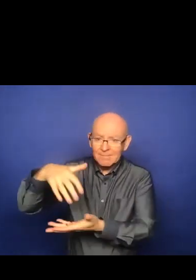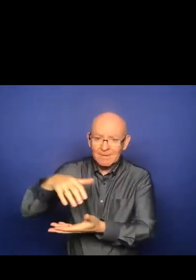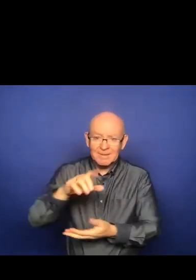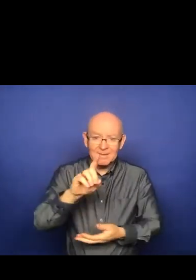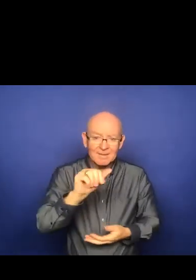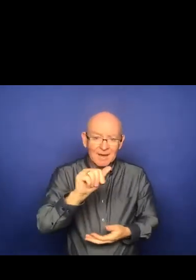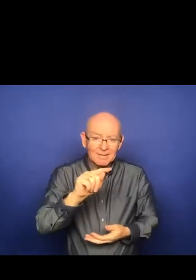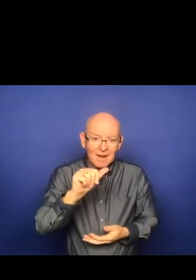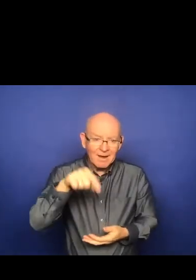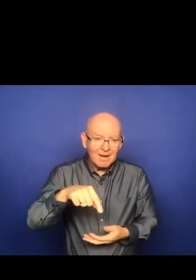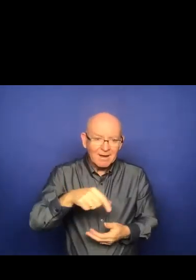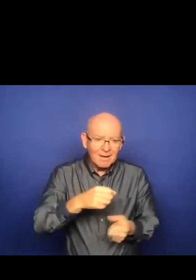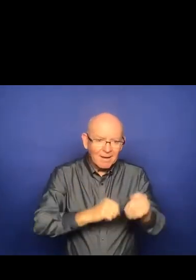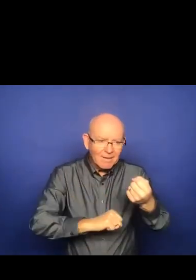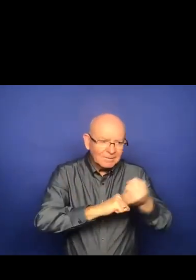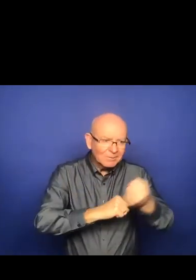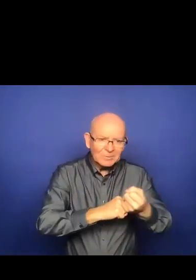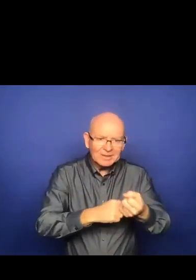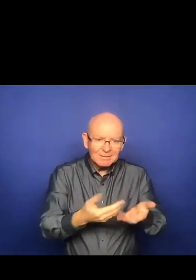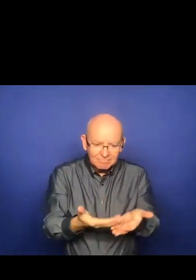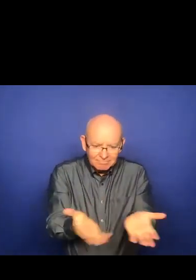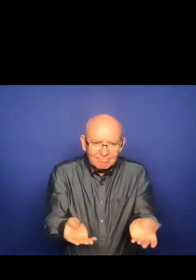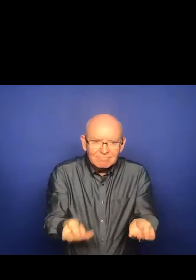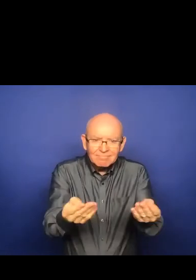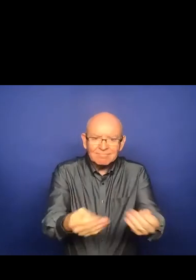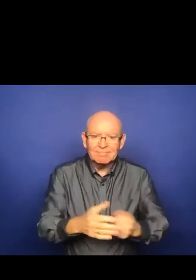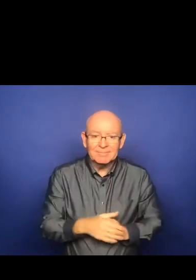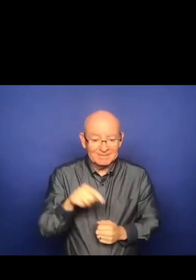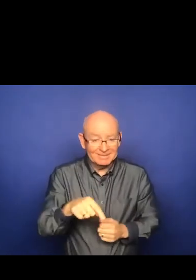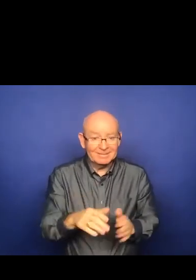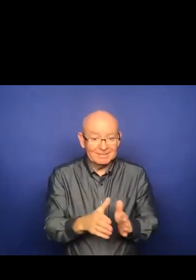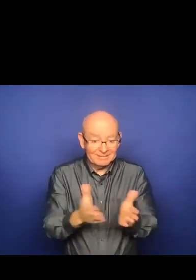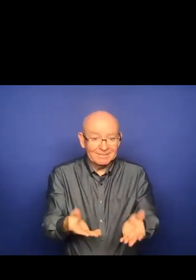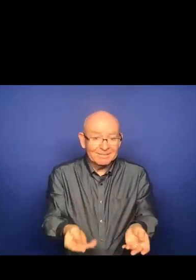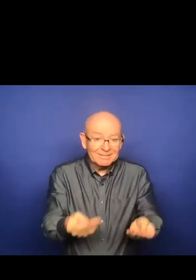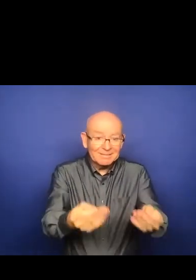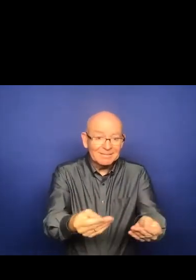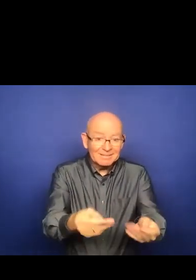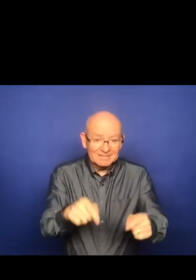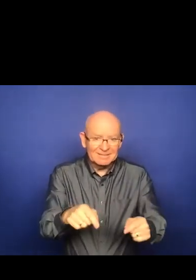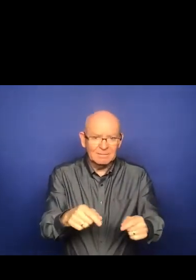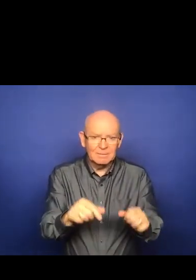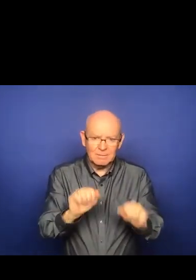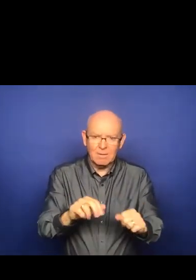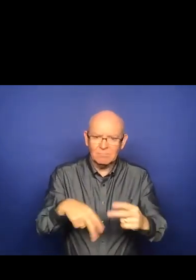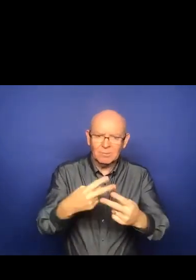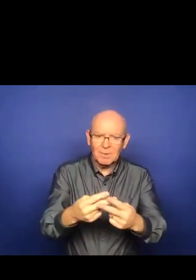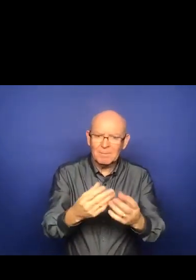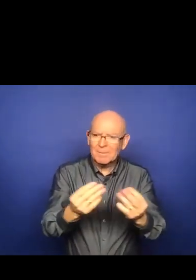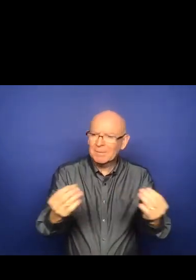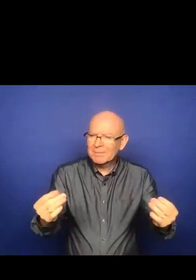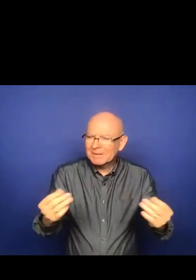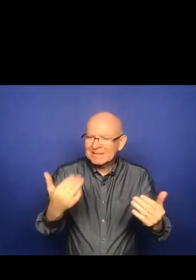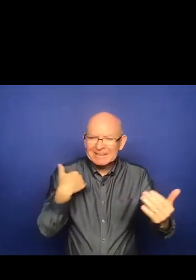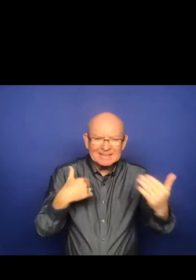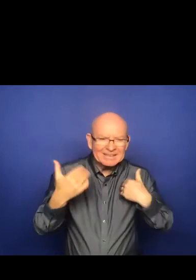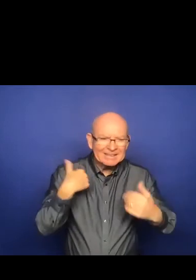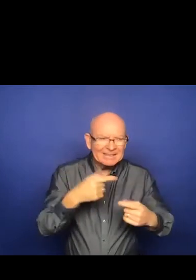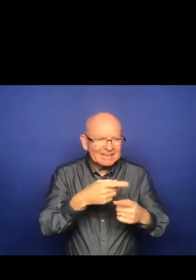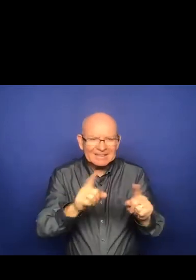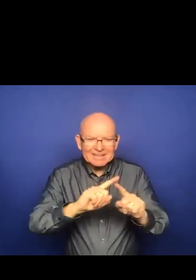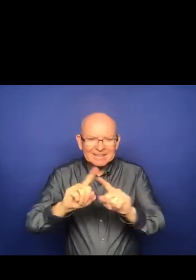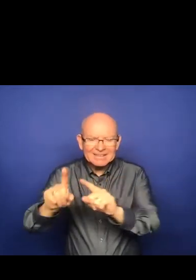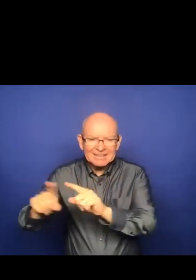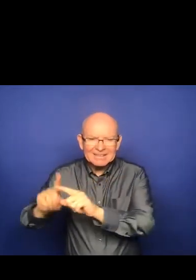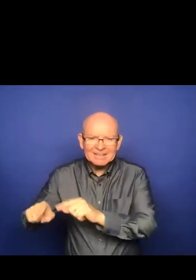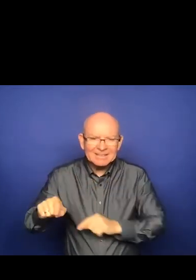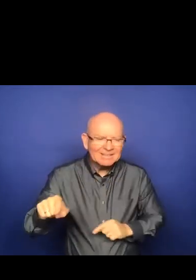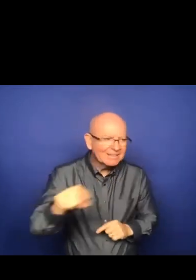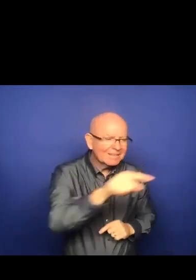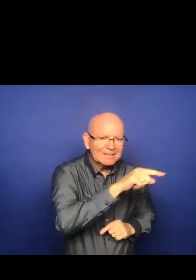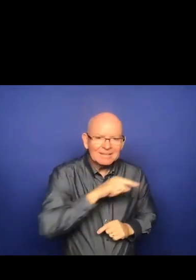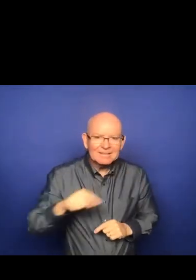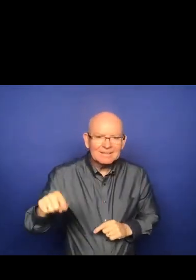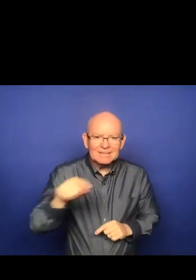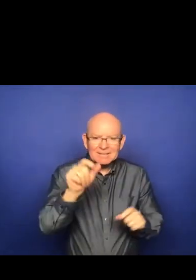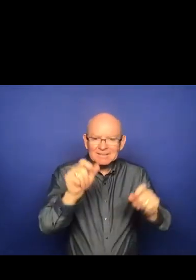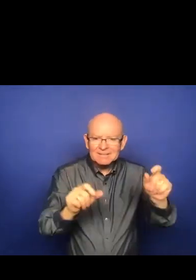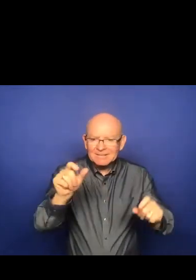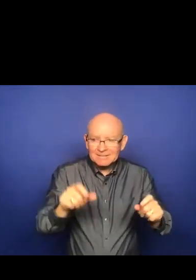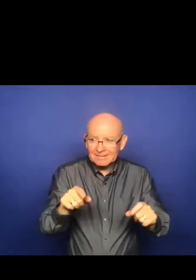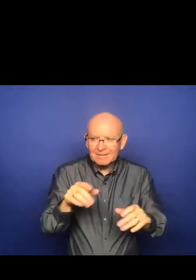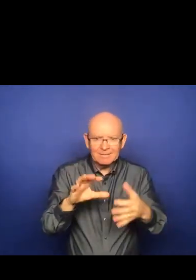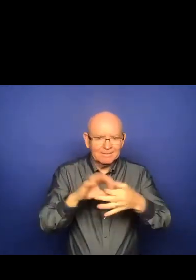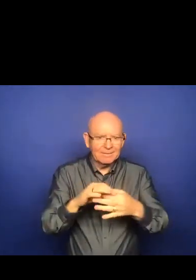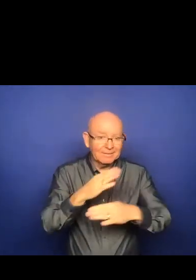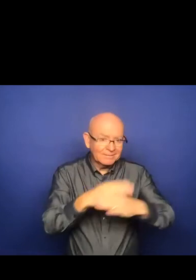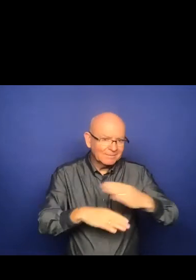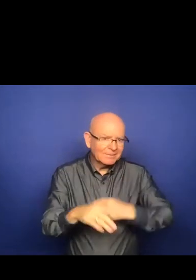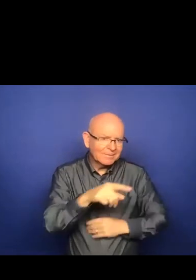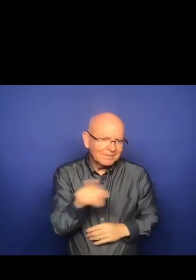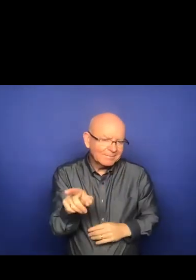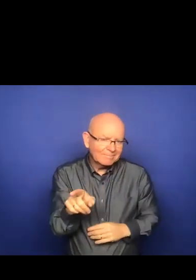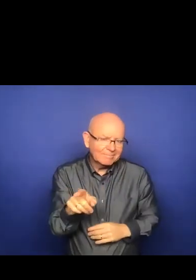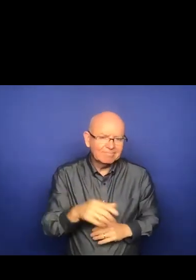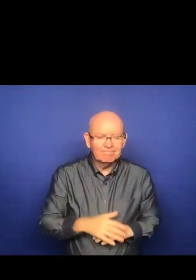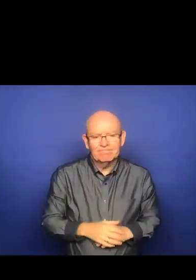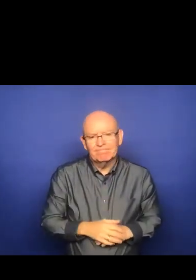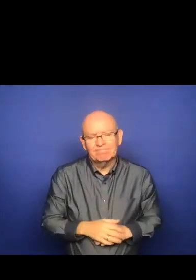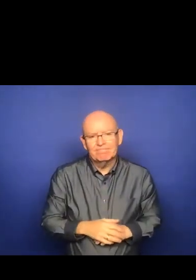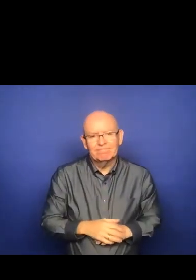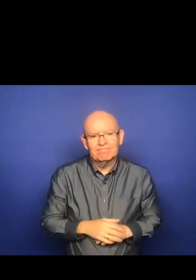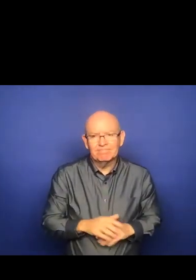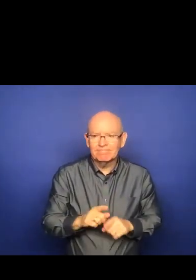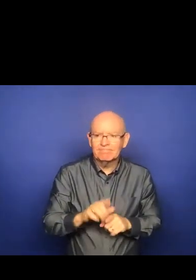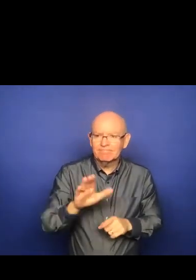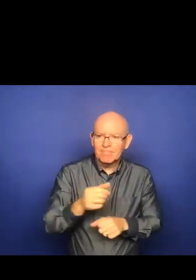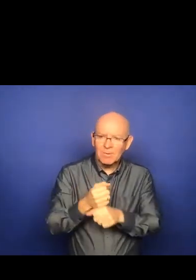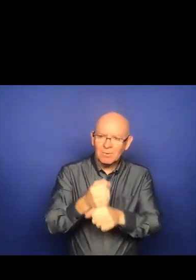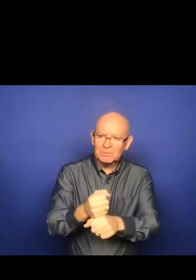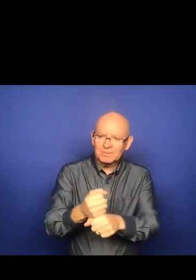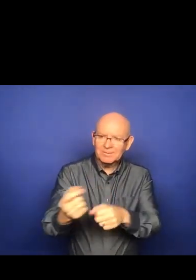This toolkit responds to many pressing requests from persons with